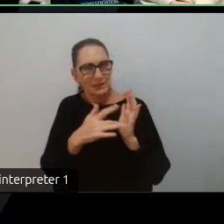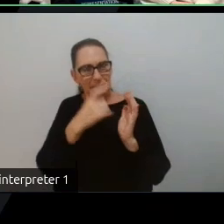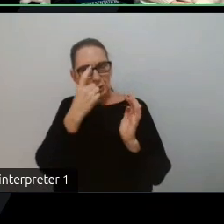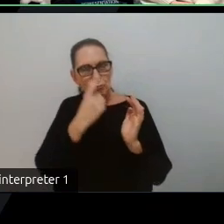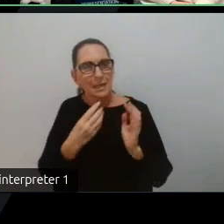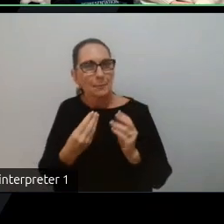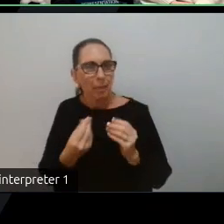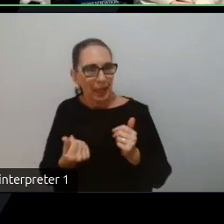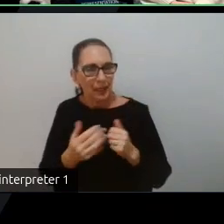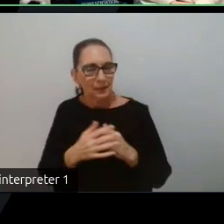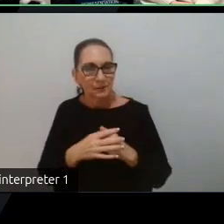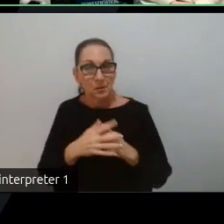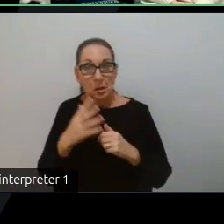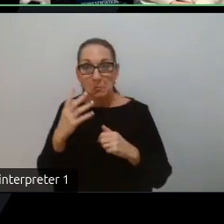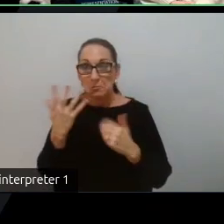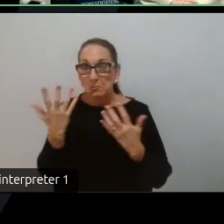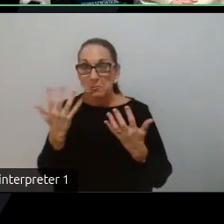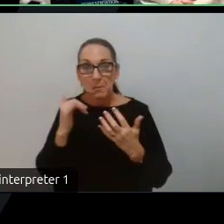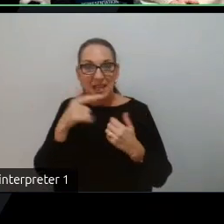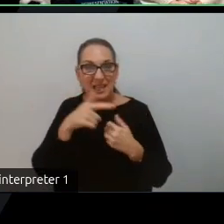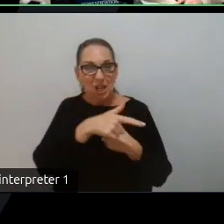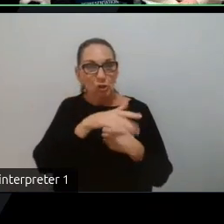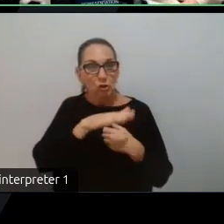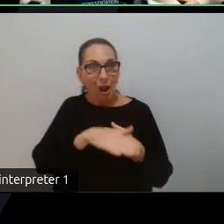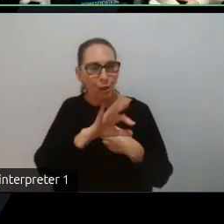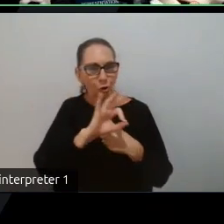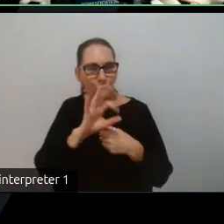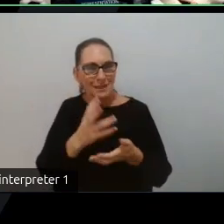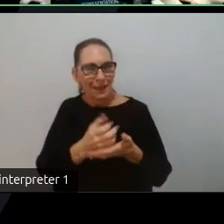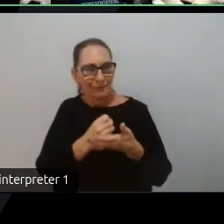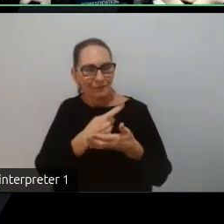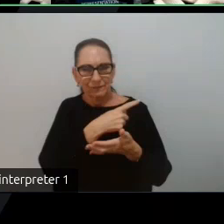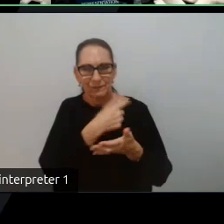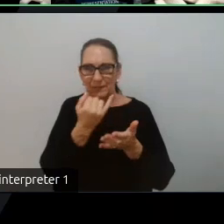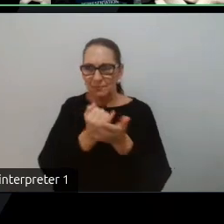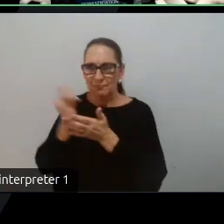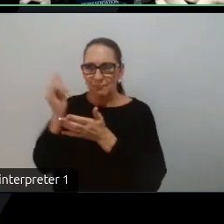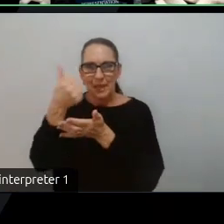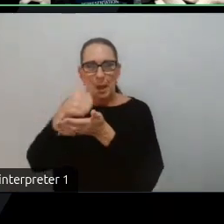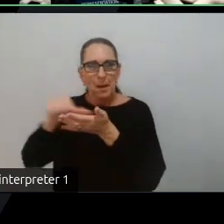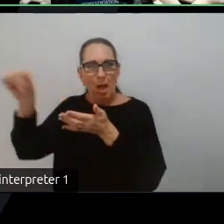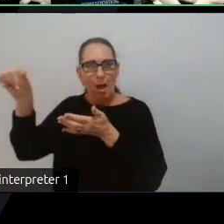safety of a child and whether or not it's um an application is required or application court is